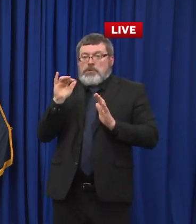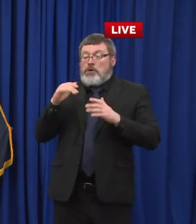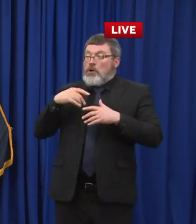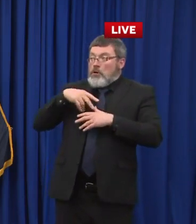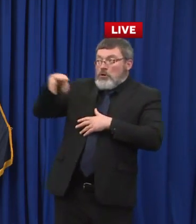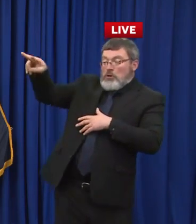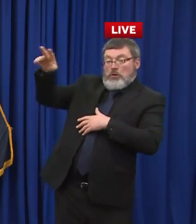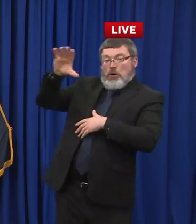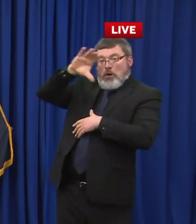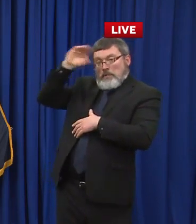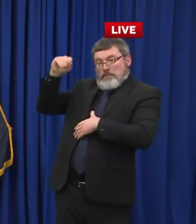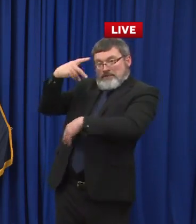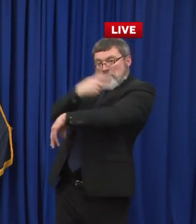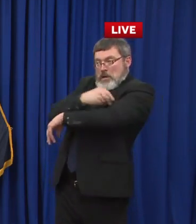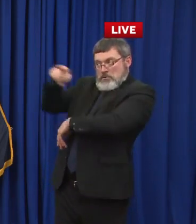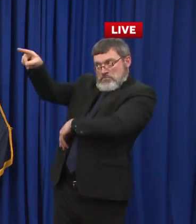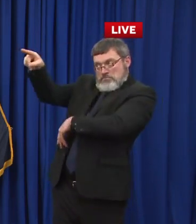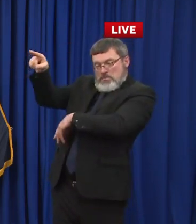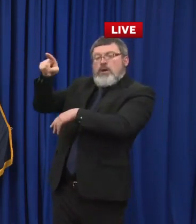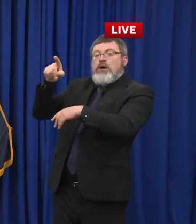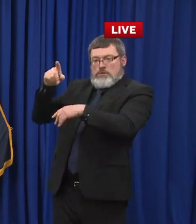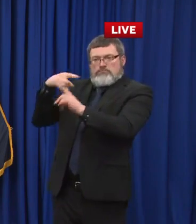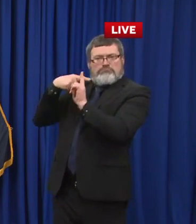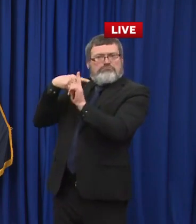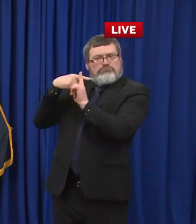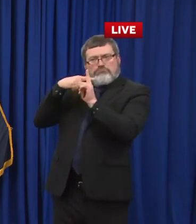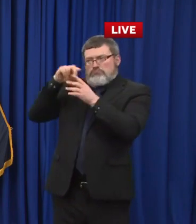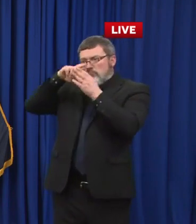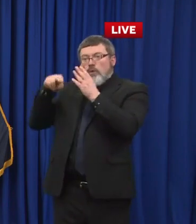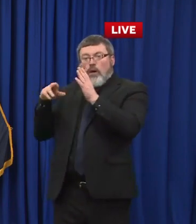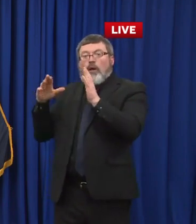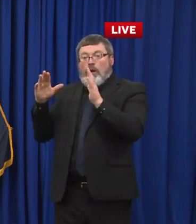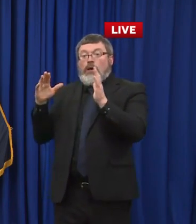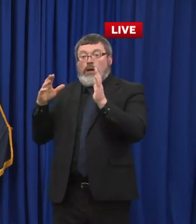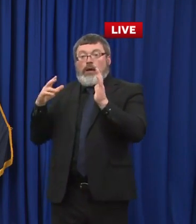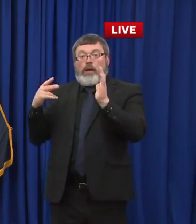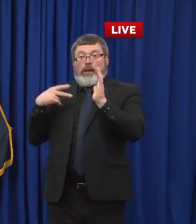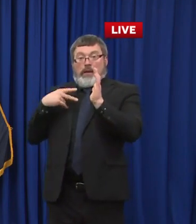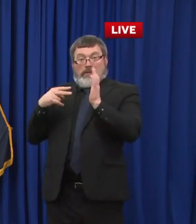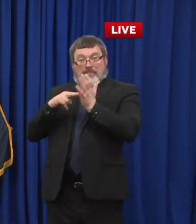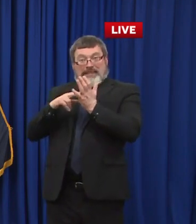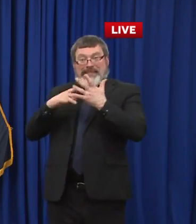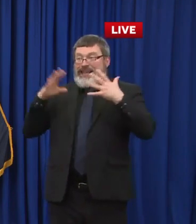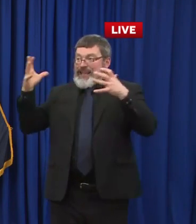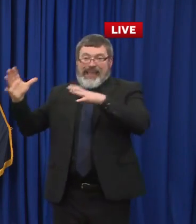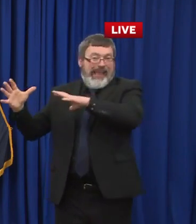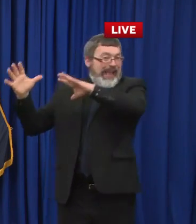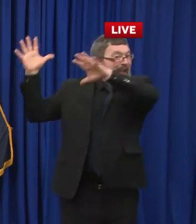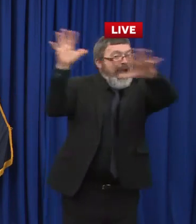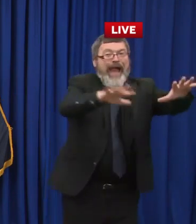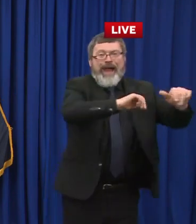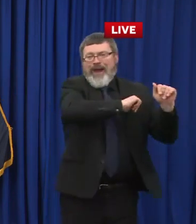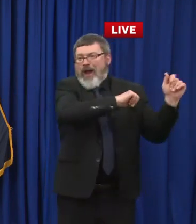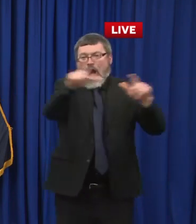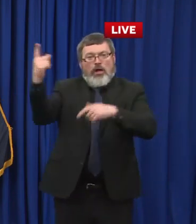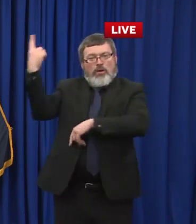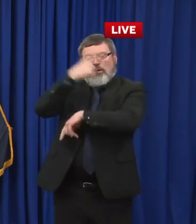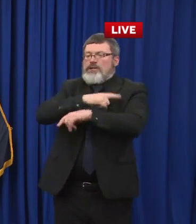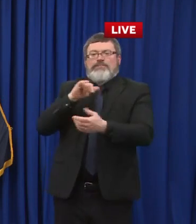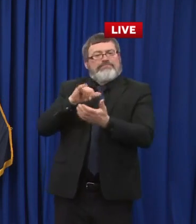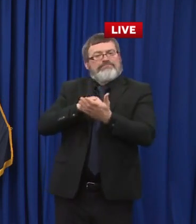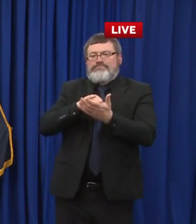IT WILL GIVE US A BETTER ASSESSMENT OF THE EFFECTIVENESS OF THE VACCINE, WHICH LOOKS VERY GOOD, BUT WE HAVE TO GET THERE.